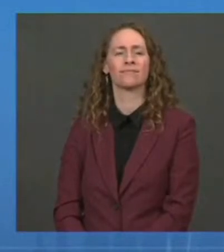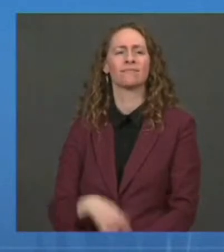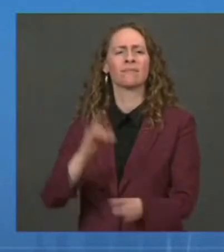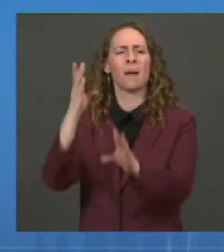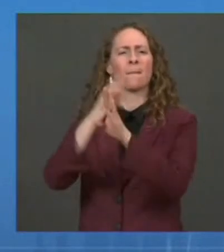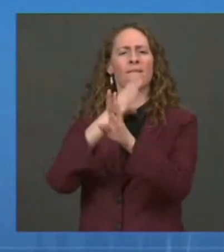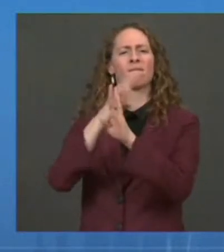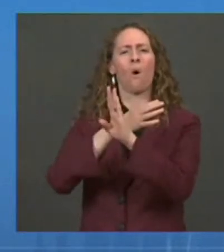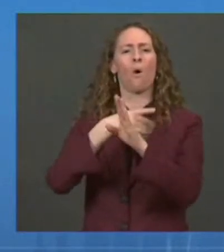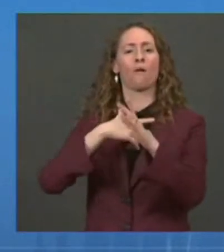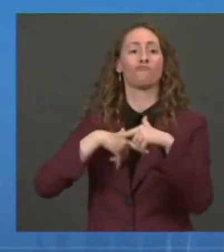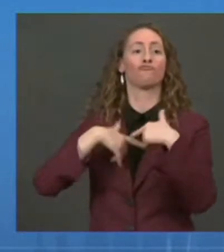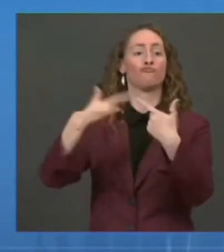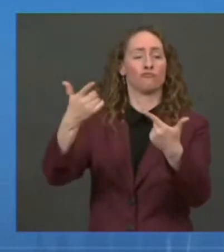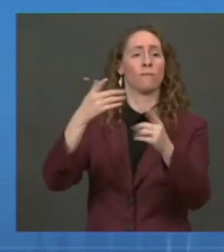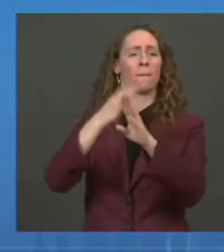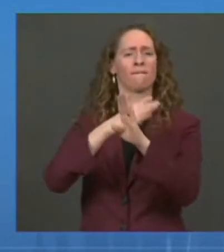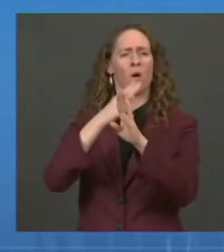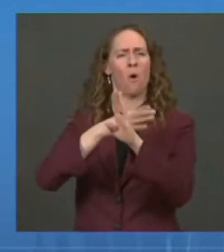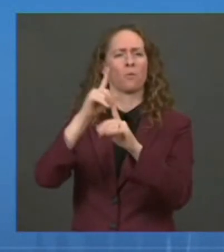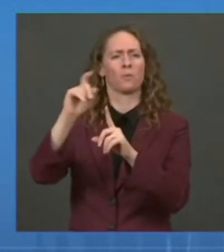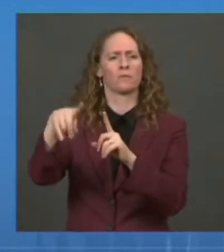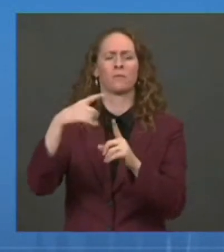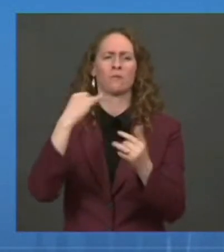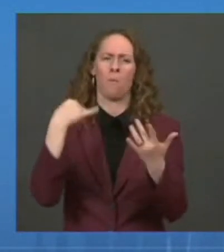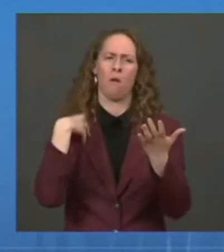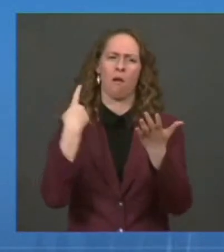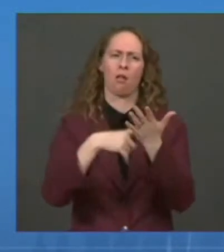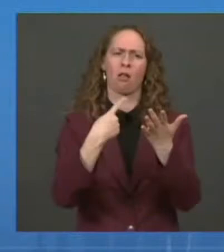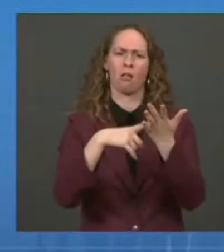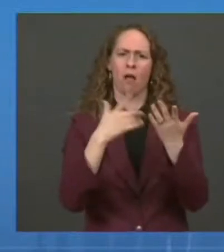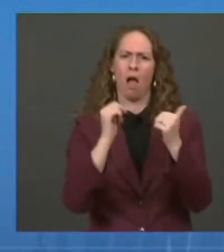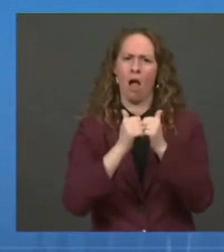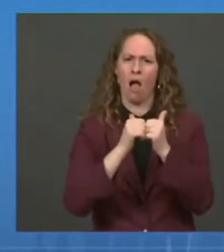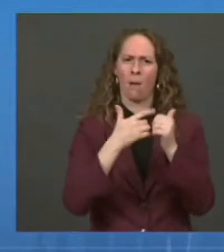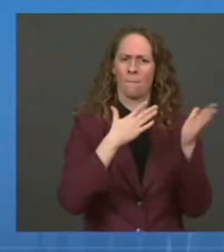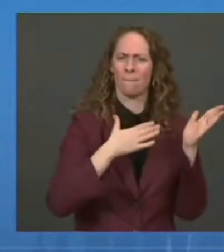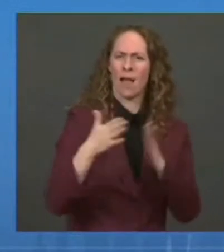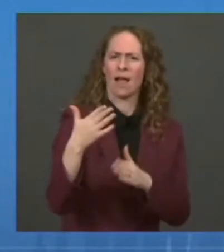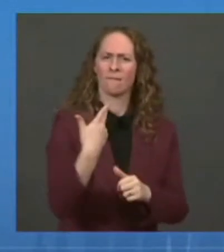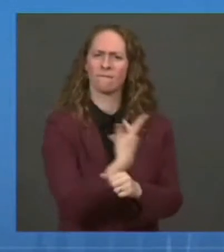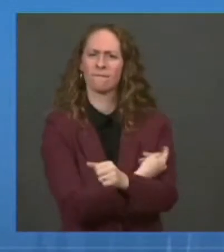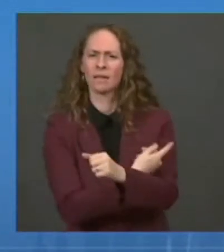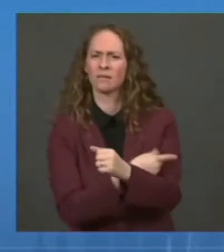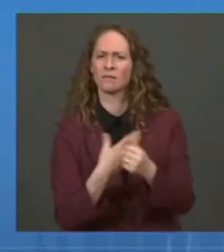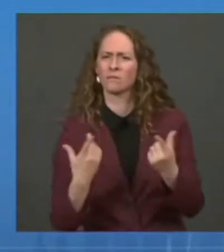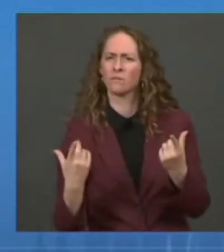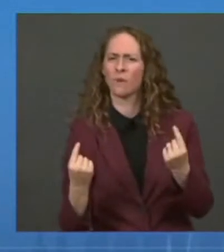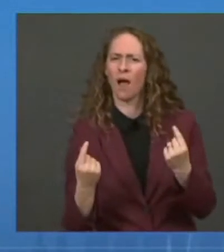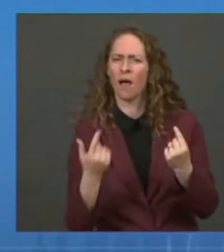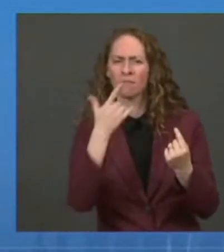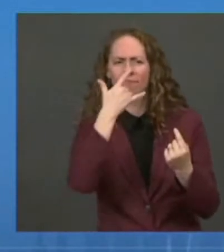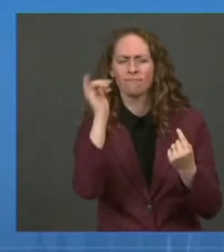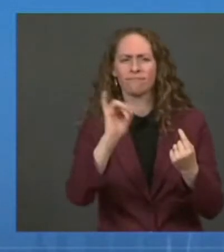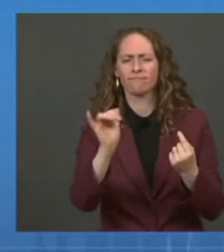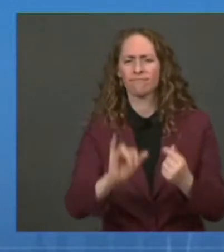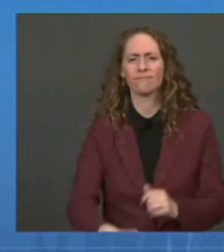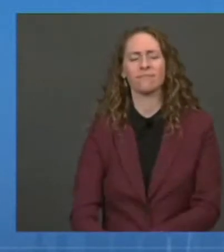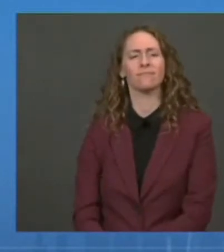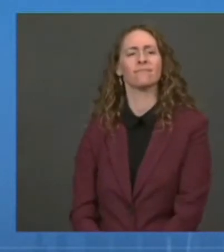QUESTIONS, LET ME BRIEFLY TOUCH ON OUR EFFORTS TO VACCINATE THE